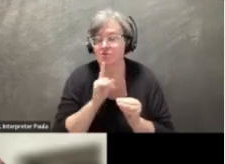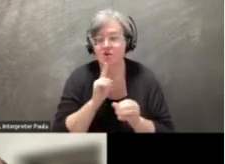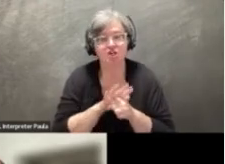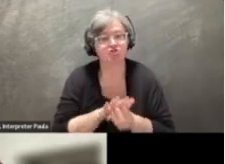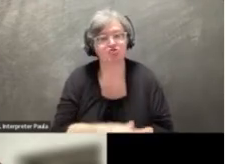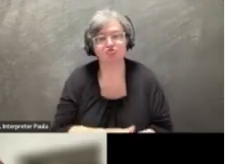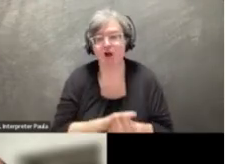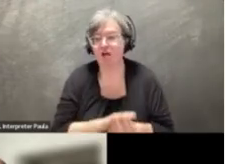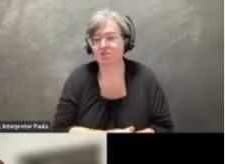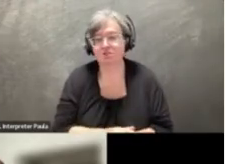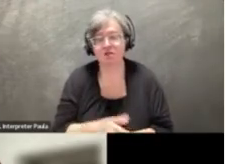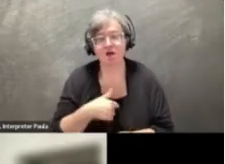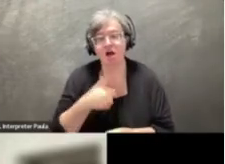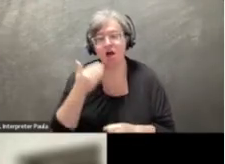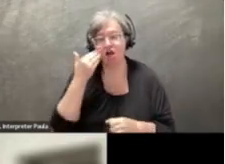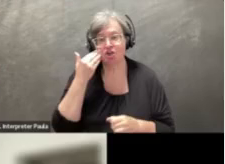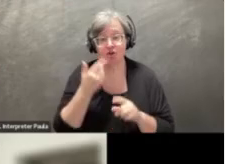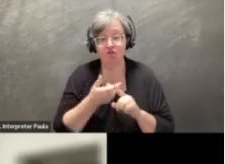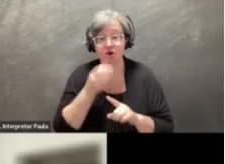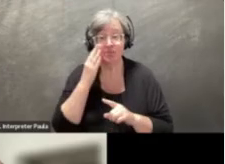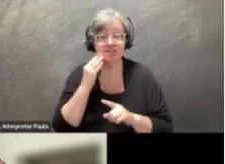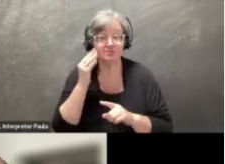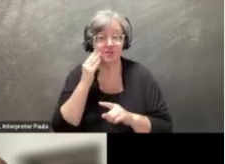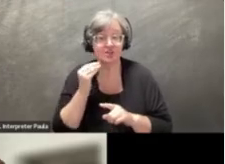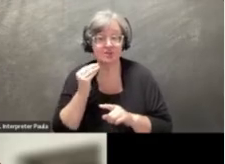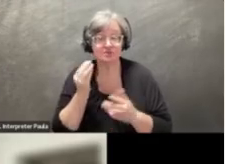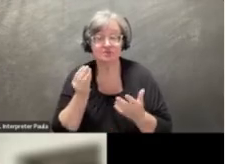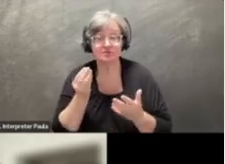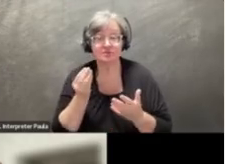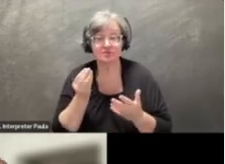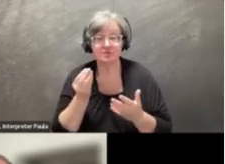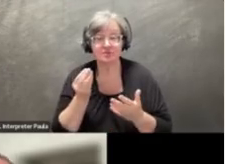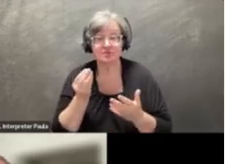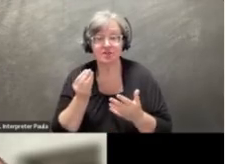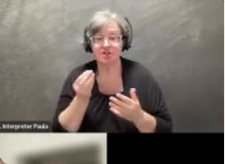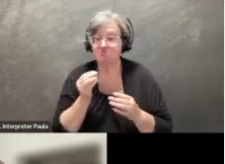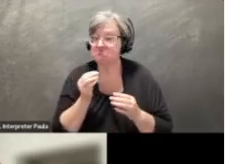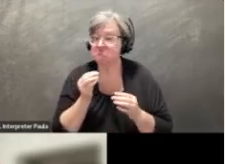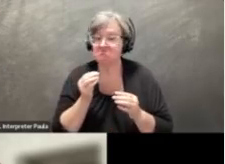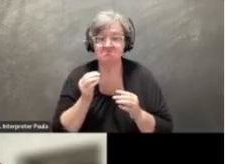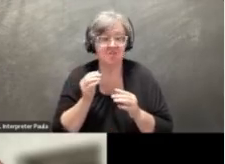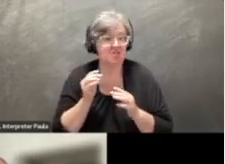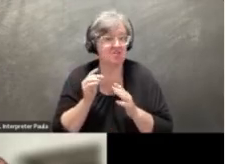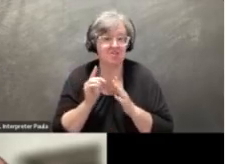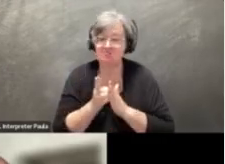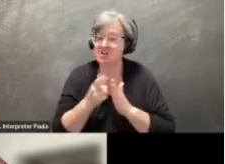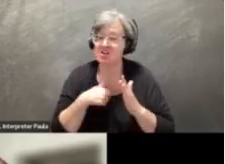because I knew from the experience that from the second I opened my mouth, I was gonna